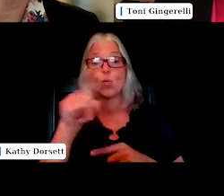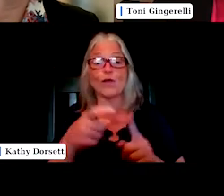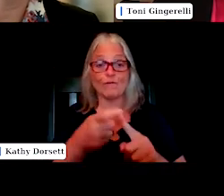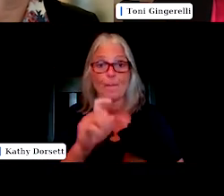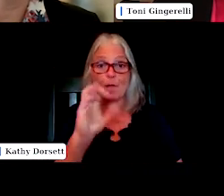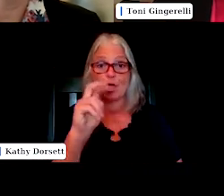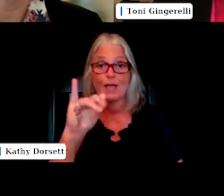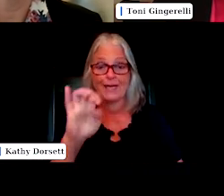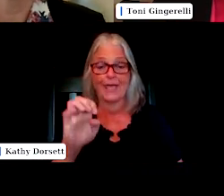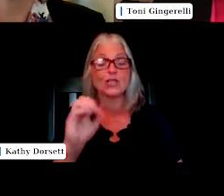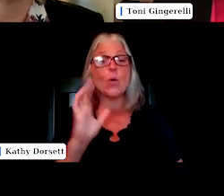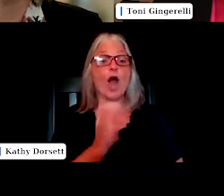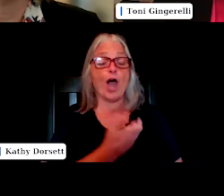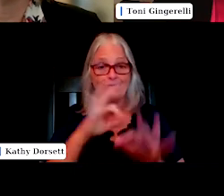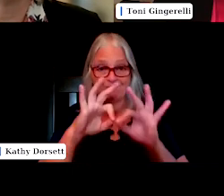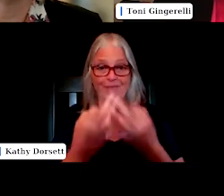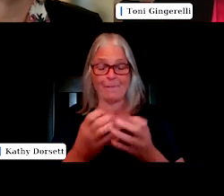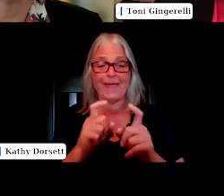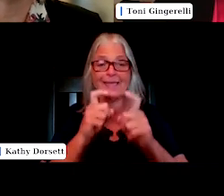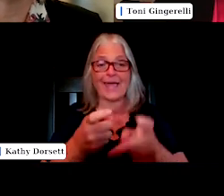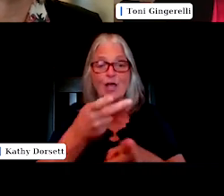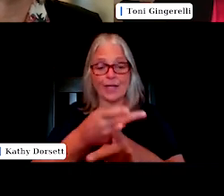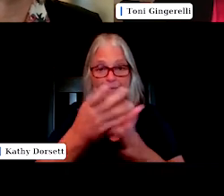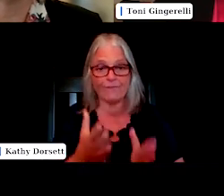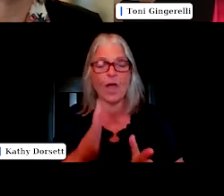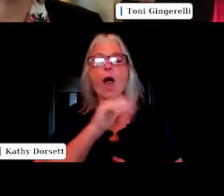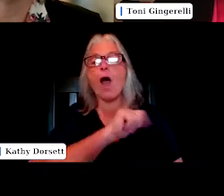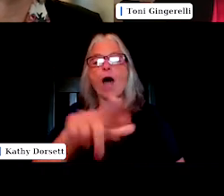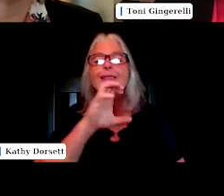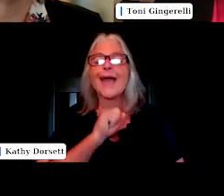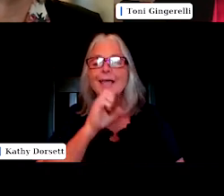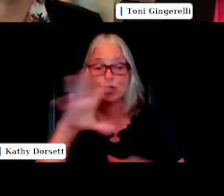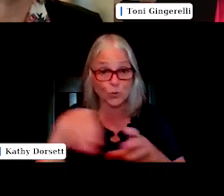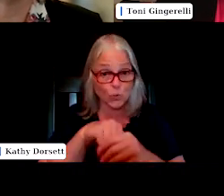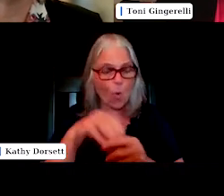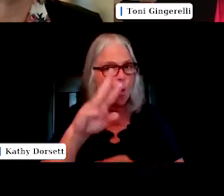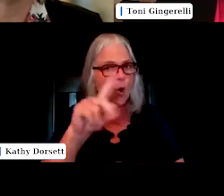So our family caregivers of all ages included, were only adult.